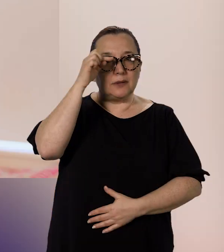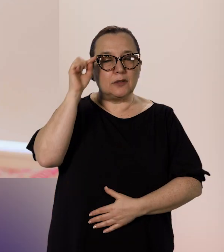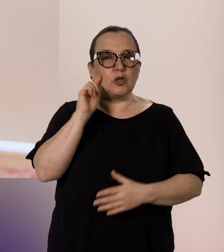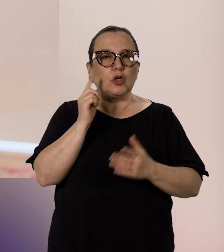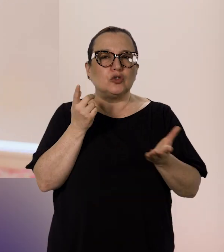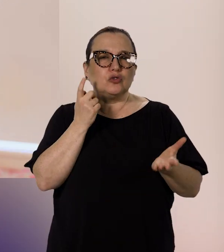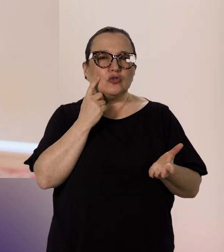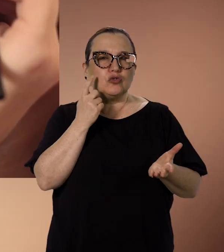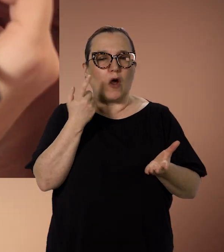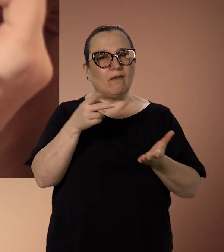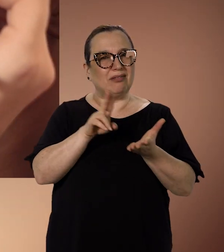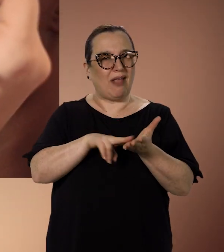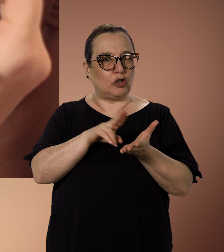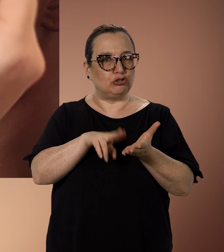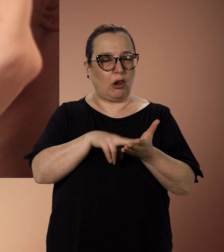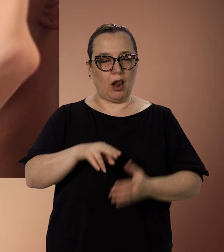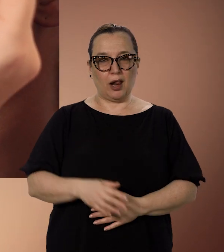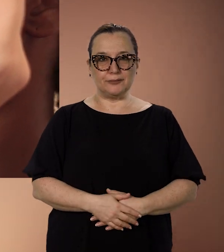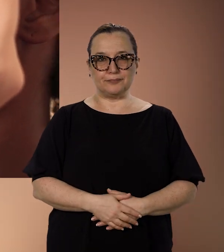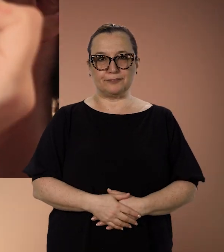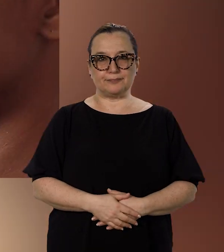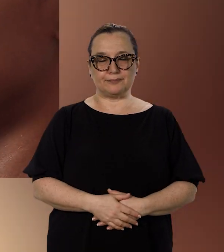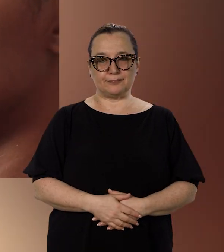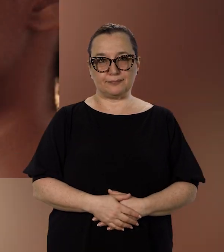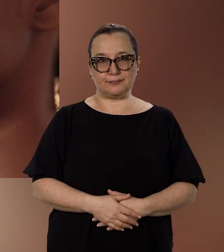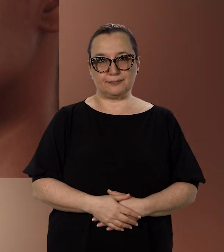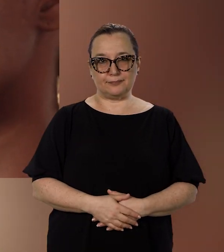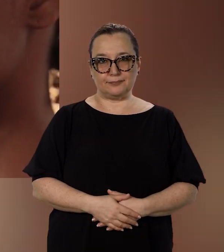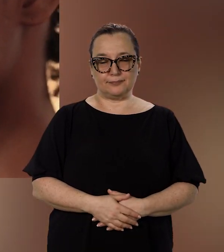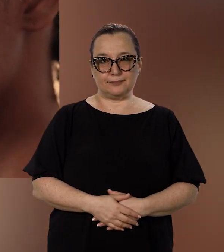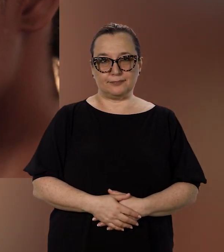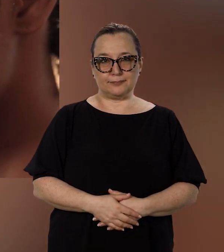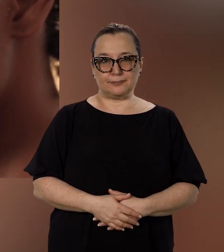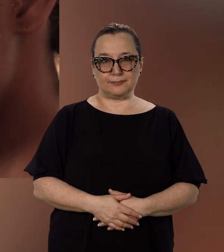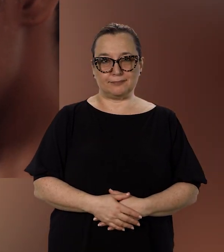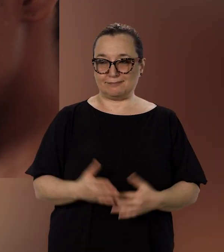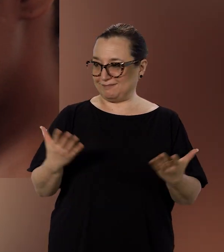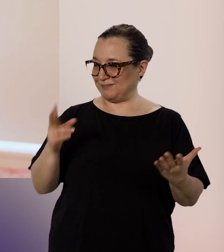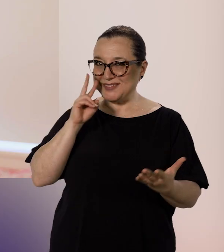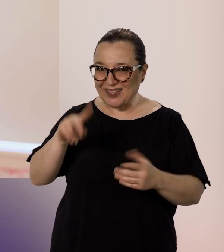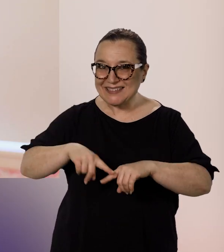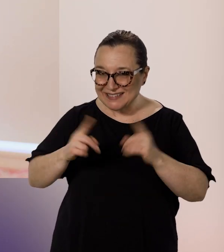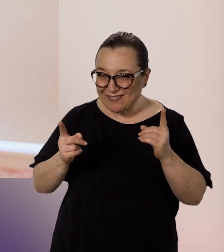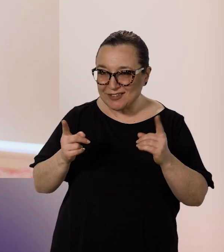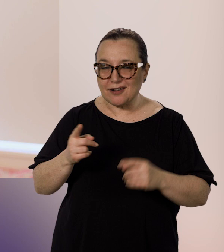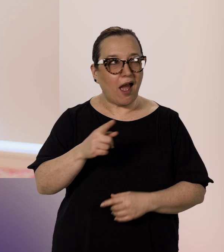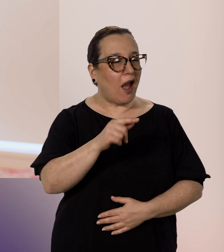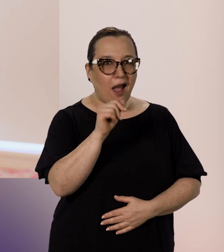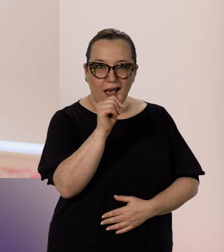very soft. But also a lot more natural. Again, you can really see the difference there Lurline: Yes, I can.